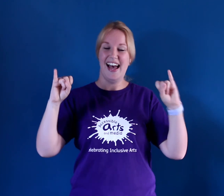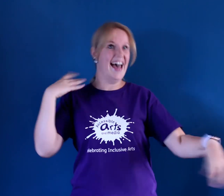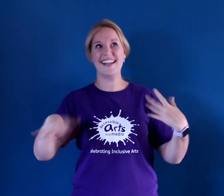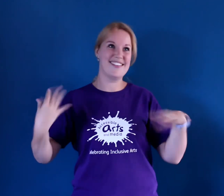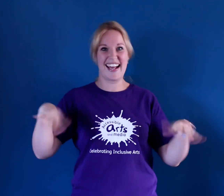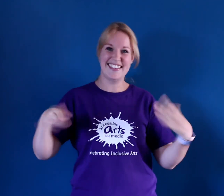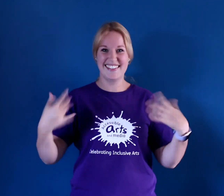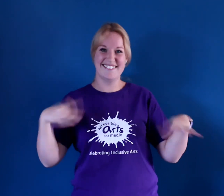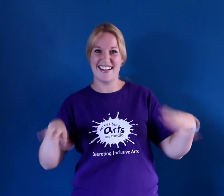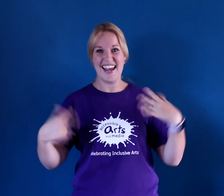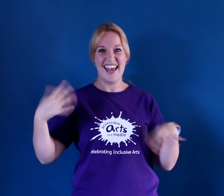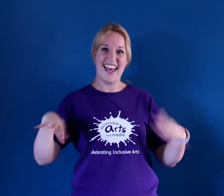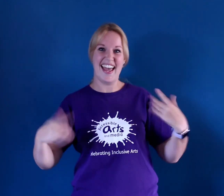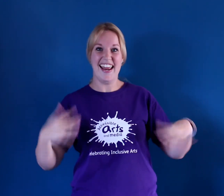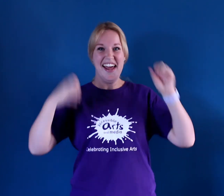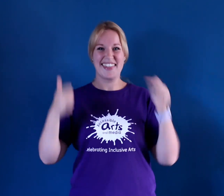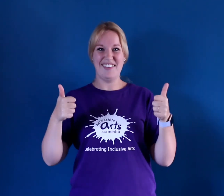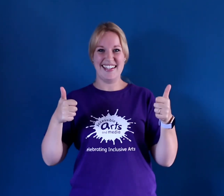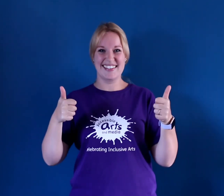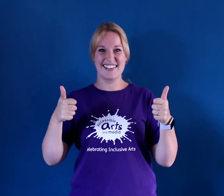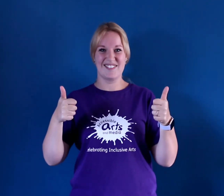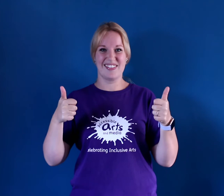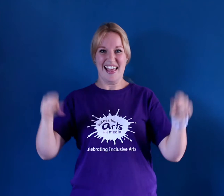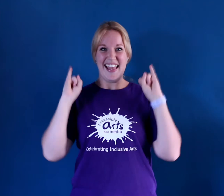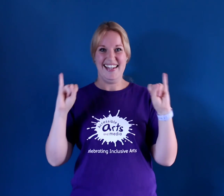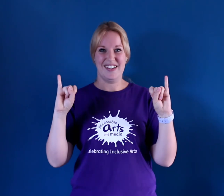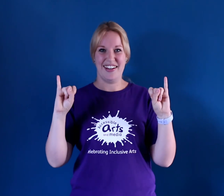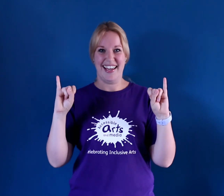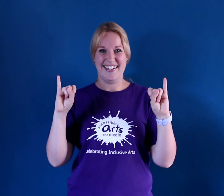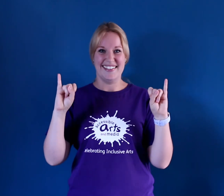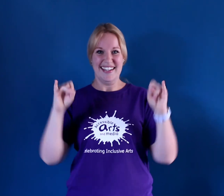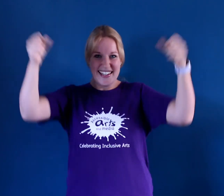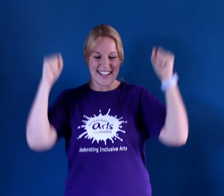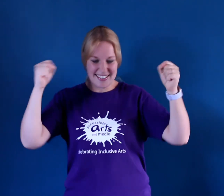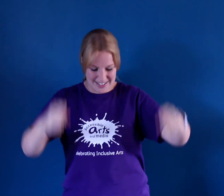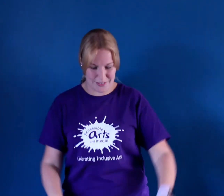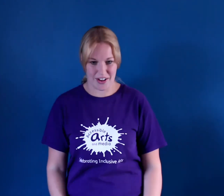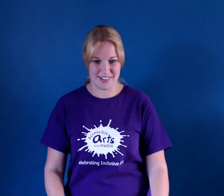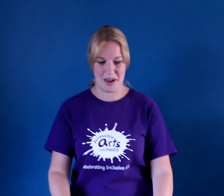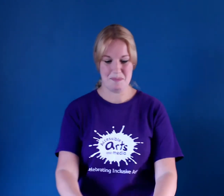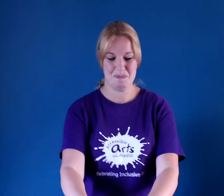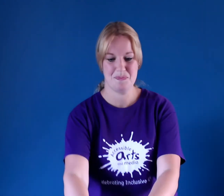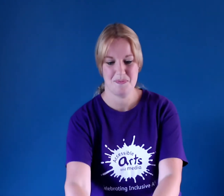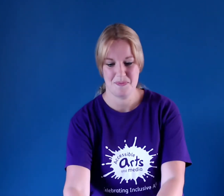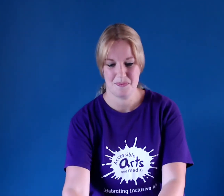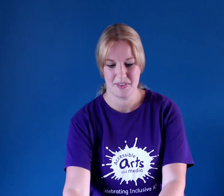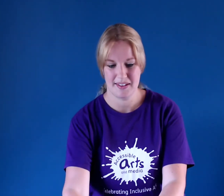and let’s do it again. Ready? Thumb hand, little finger hand. Yes! You’ve got it.